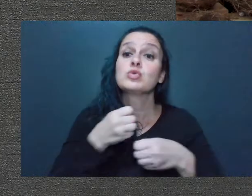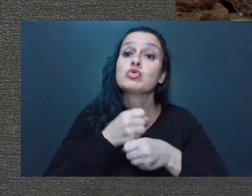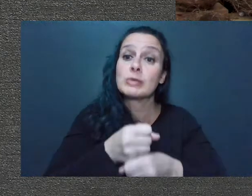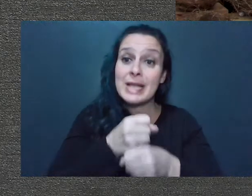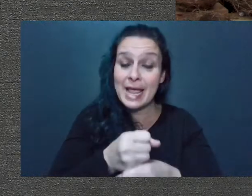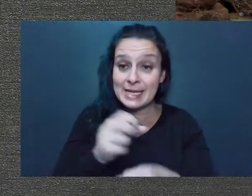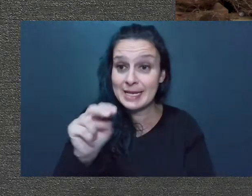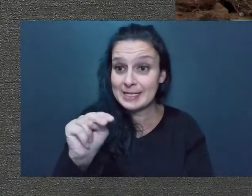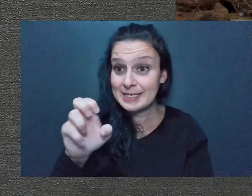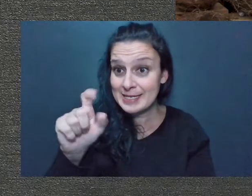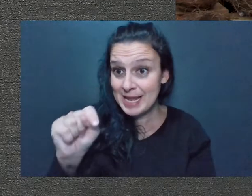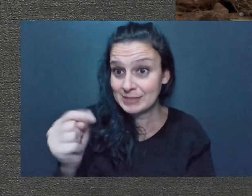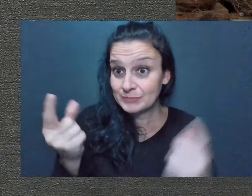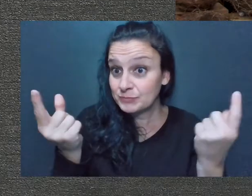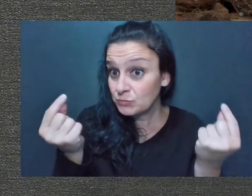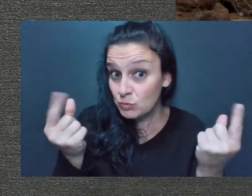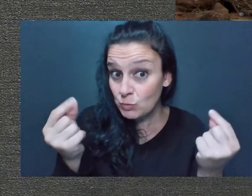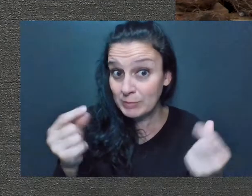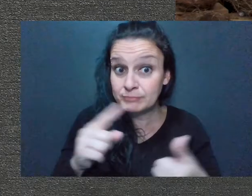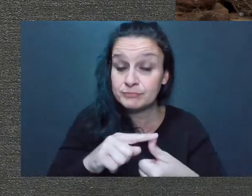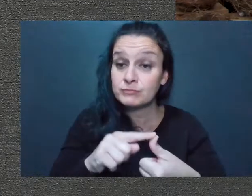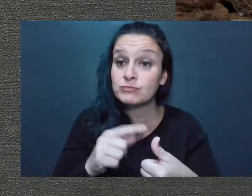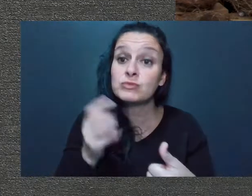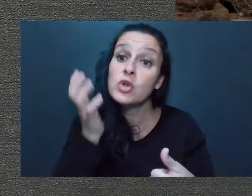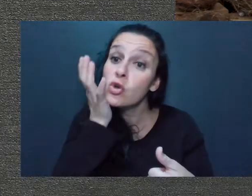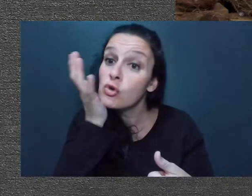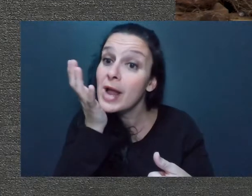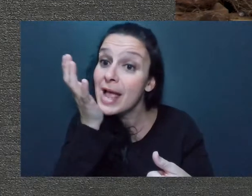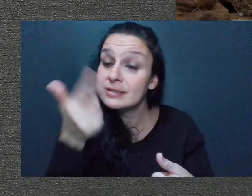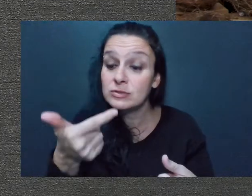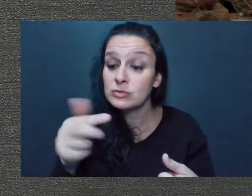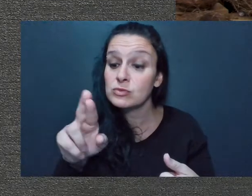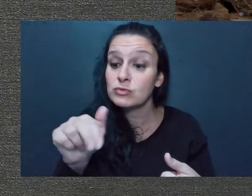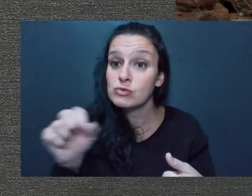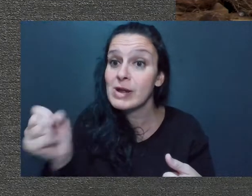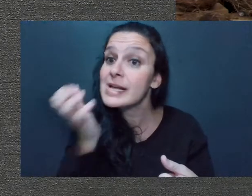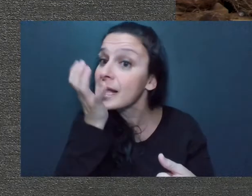to make a nest. You can use grass.